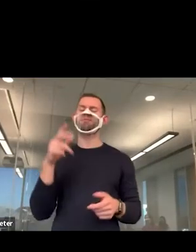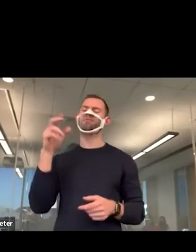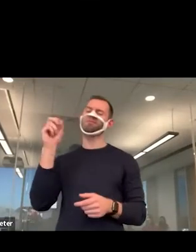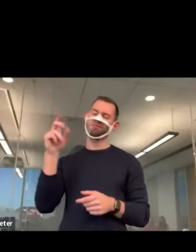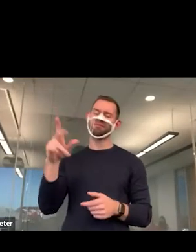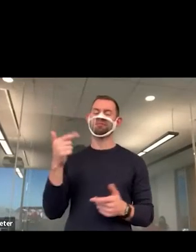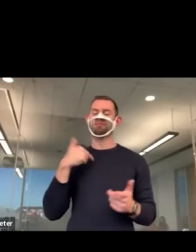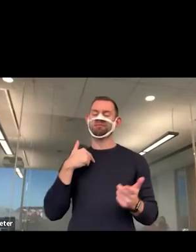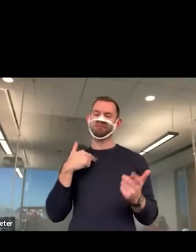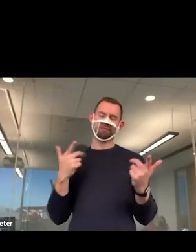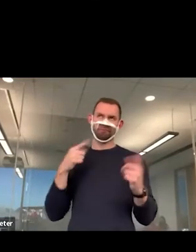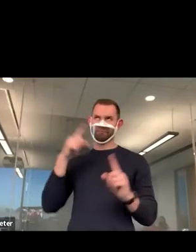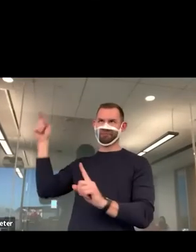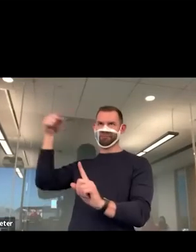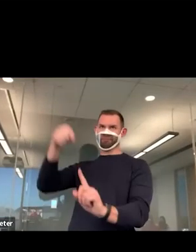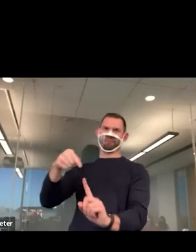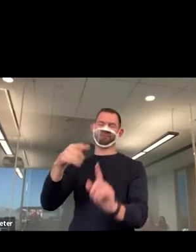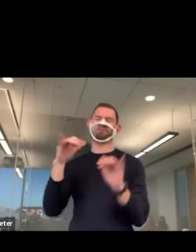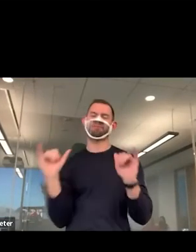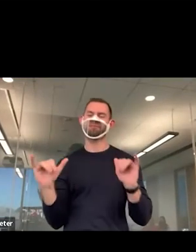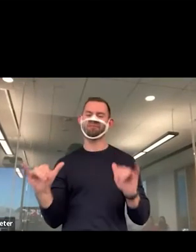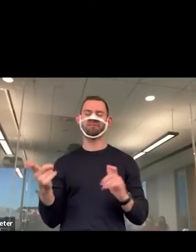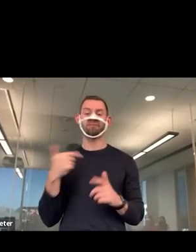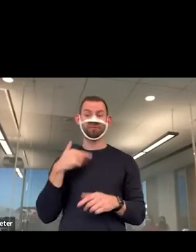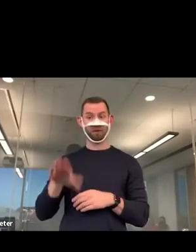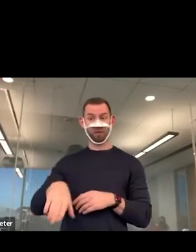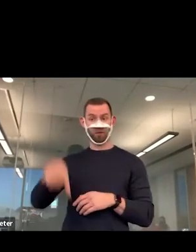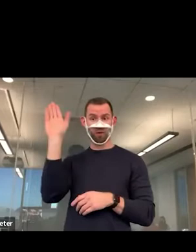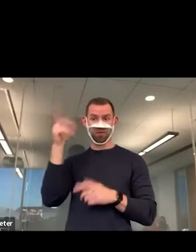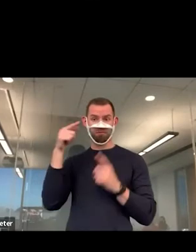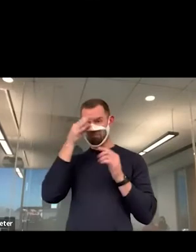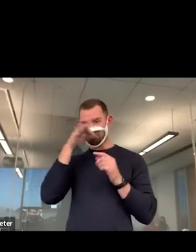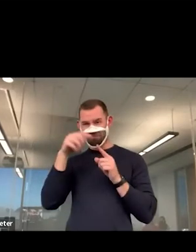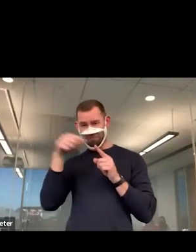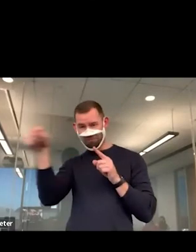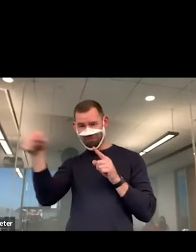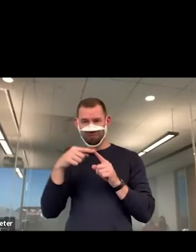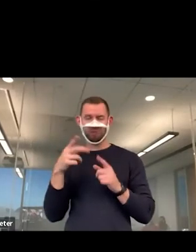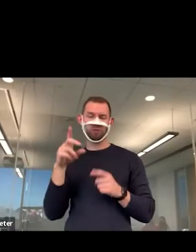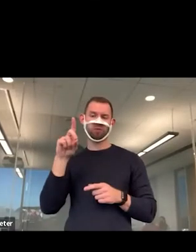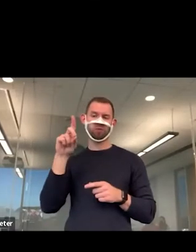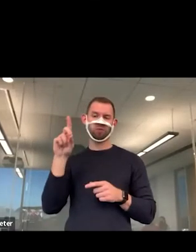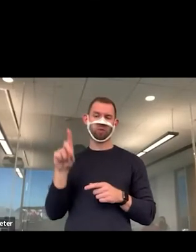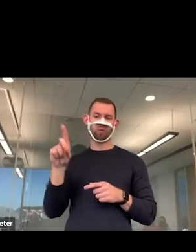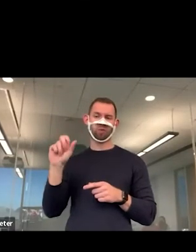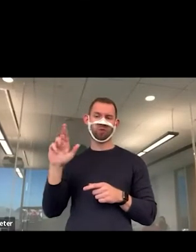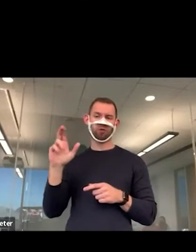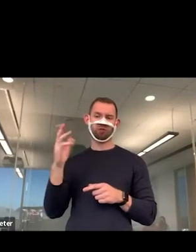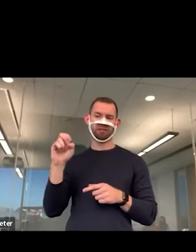as i saying i grew up not far from here and i grew up in a big family there were seven kids and